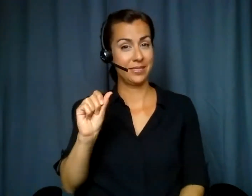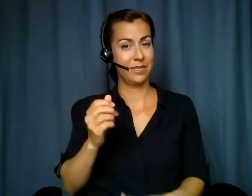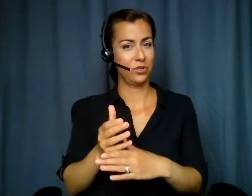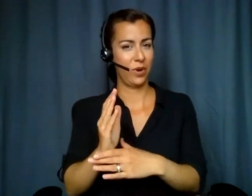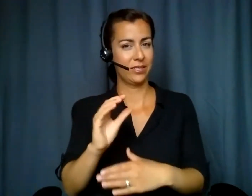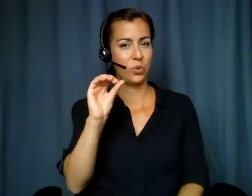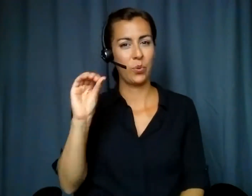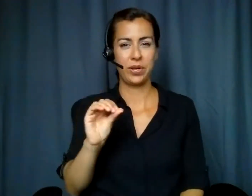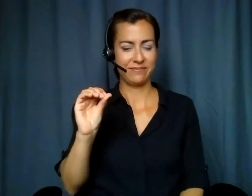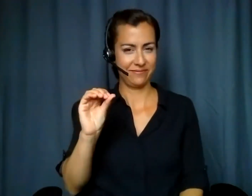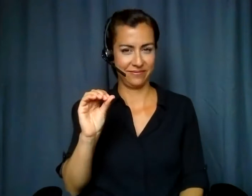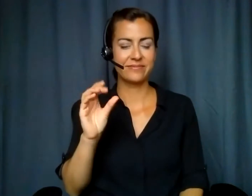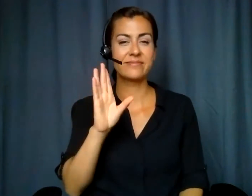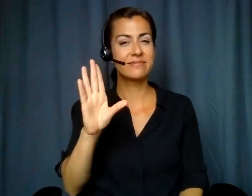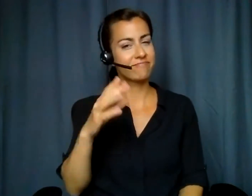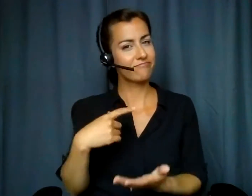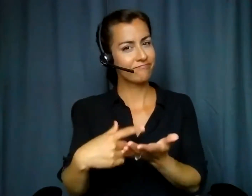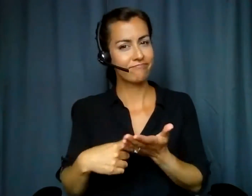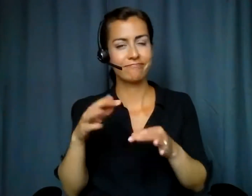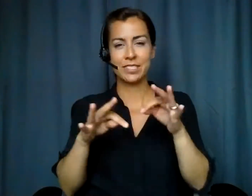The National Voter Registration Act, which some people know as the motor